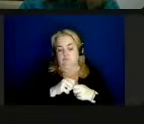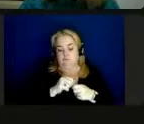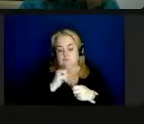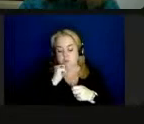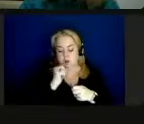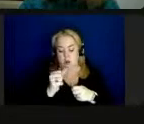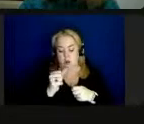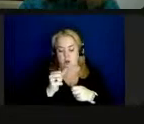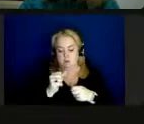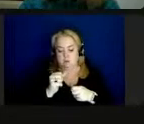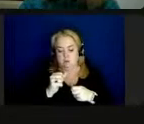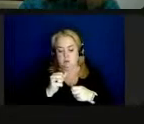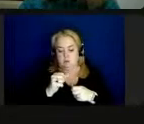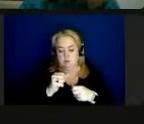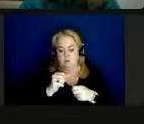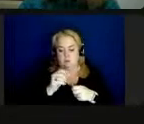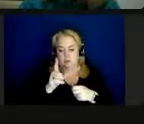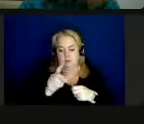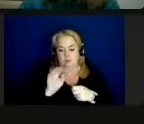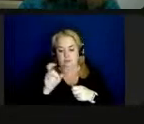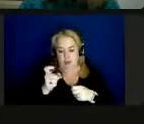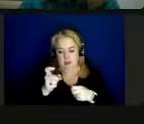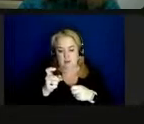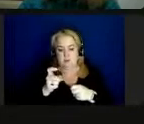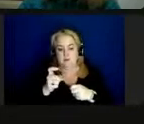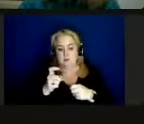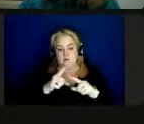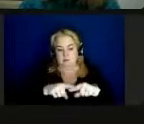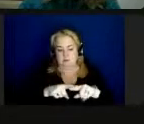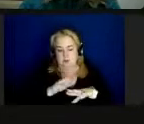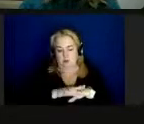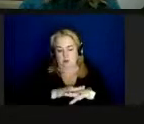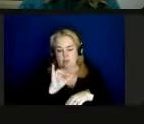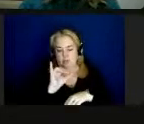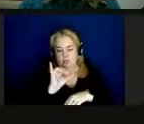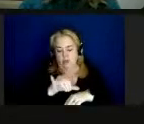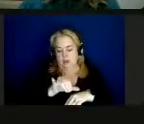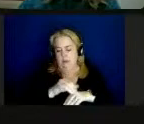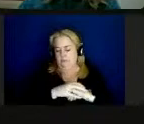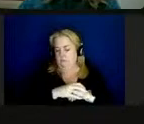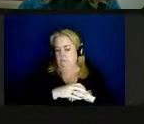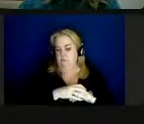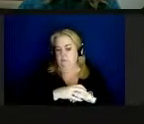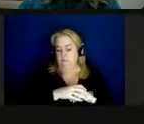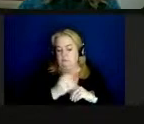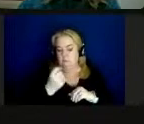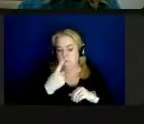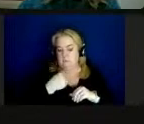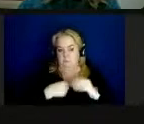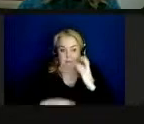KNOW WHAT SPECIFIC BOOK LOCATIONS.